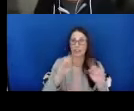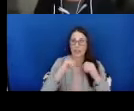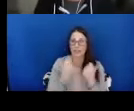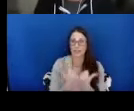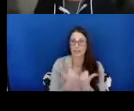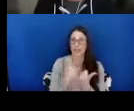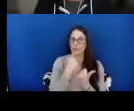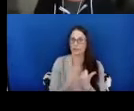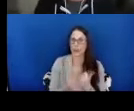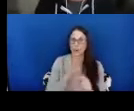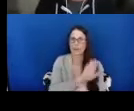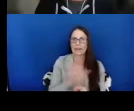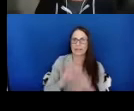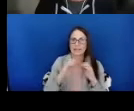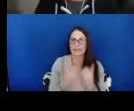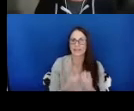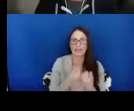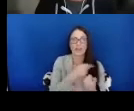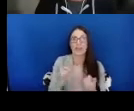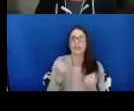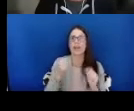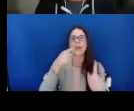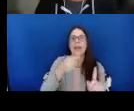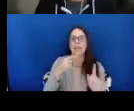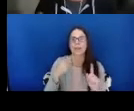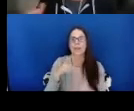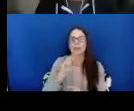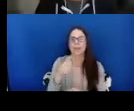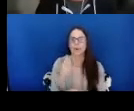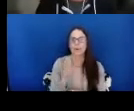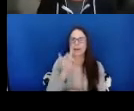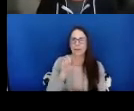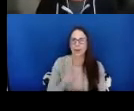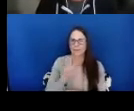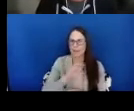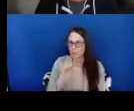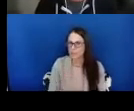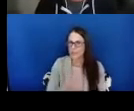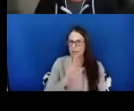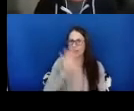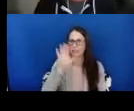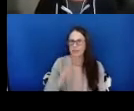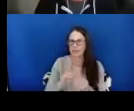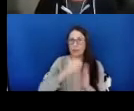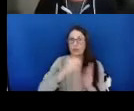districts that it should aim to have only 8.4 8.5% of its students receiving